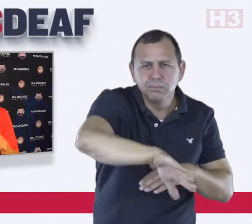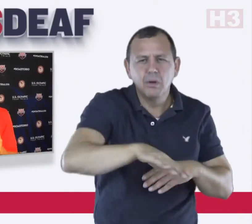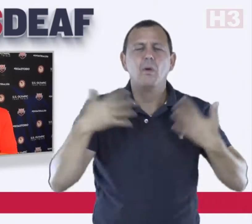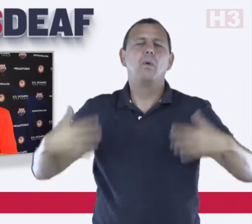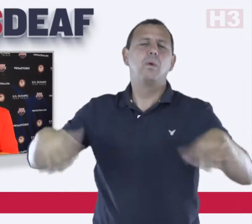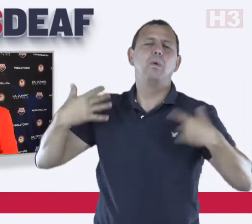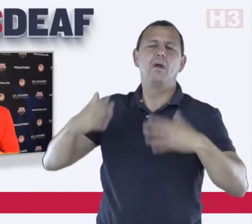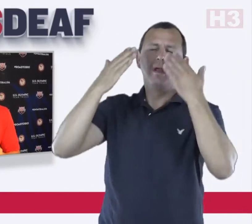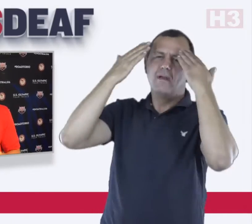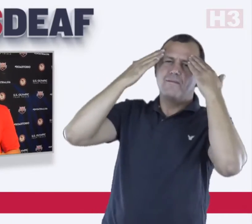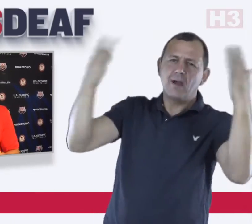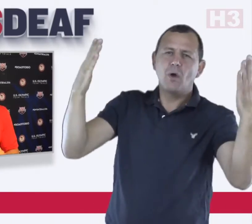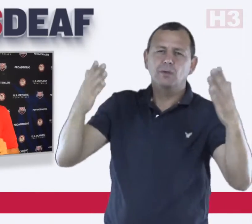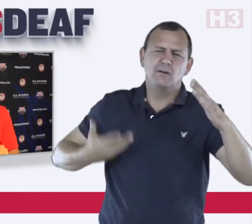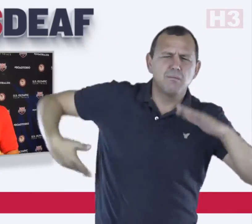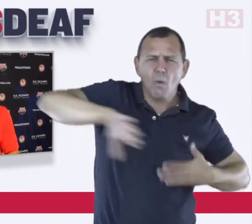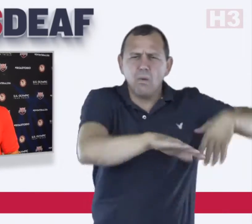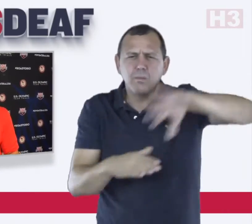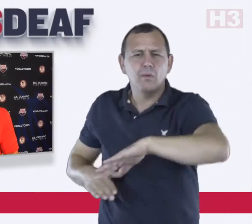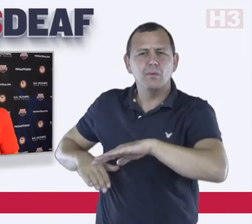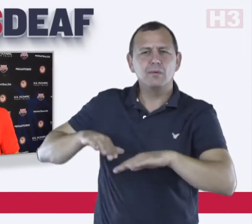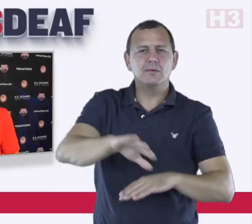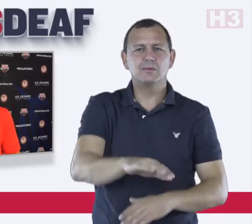had a legendary career.